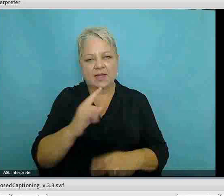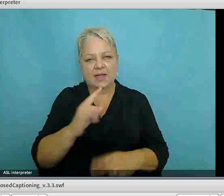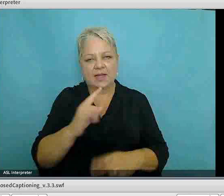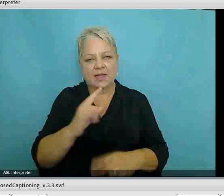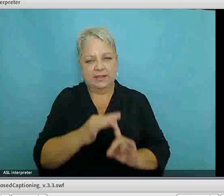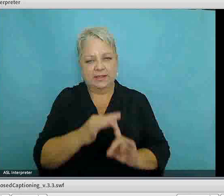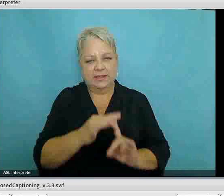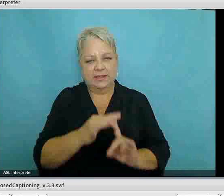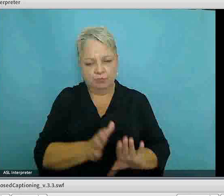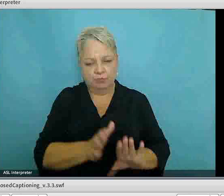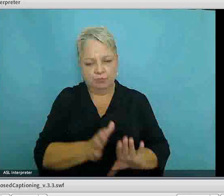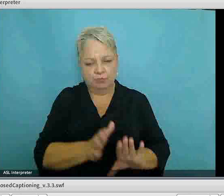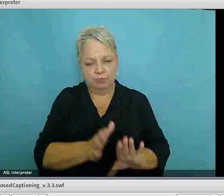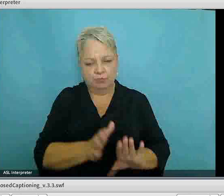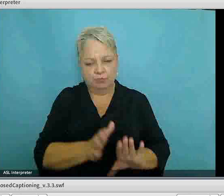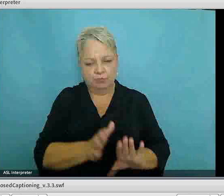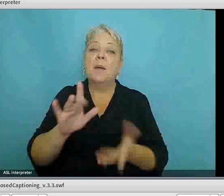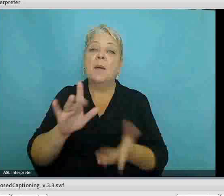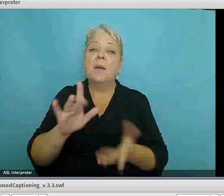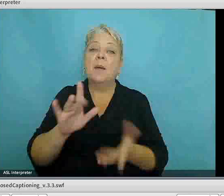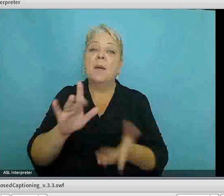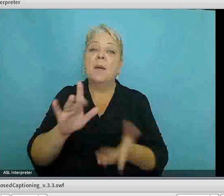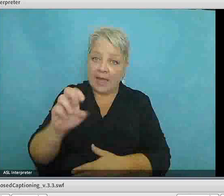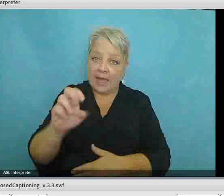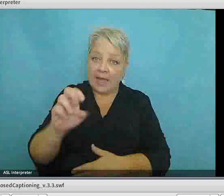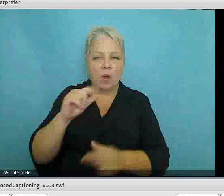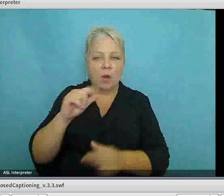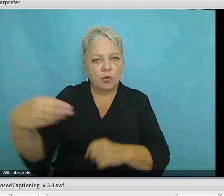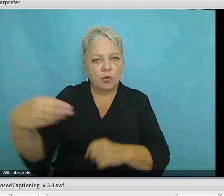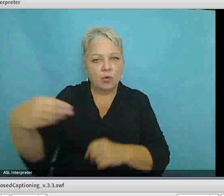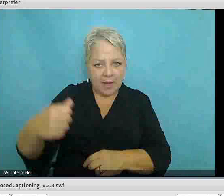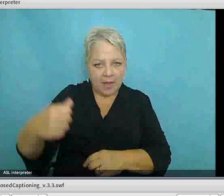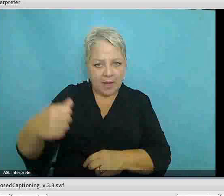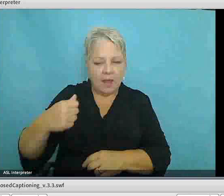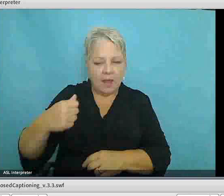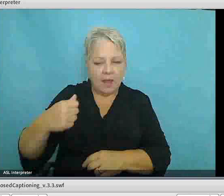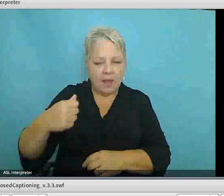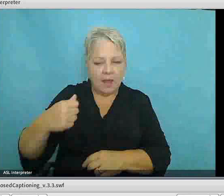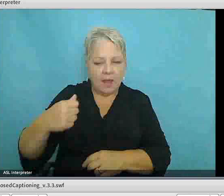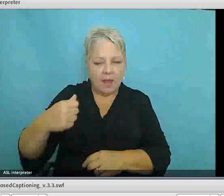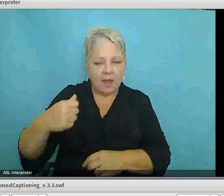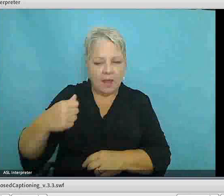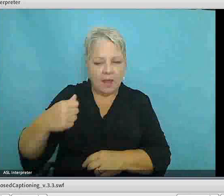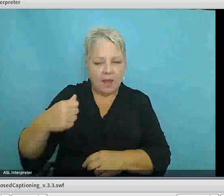than that, generally speaking, providers need to know that they cannot continue billing